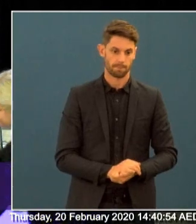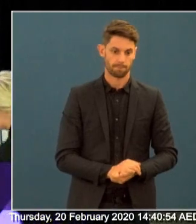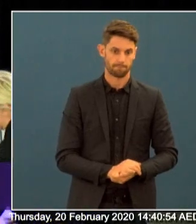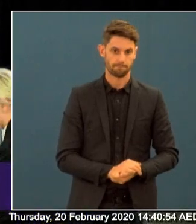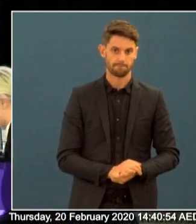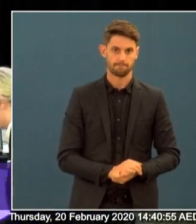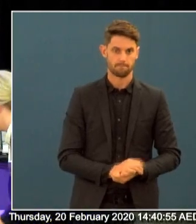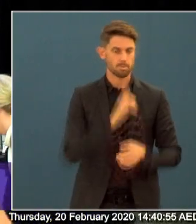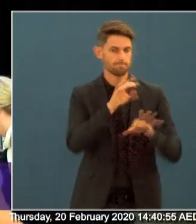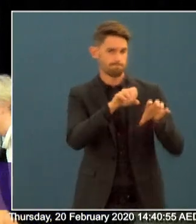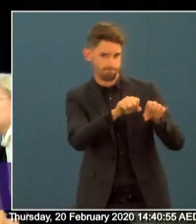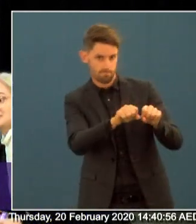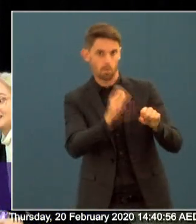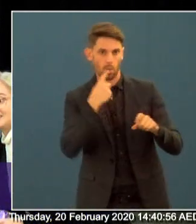We'll just take a moment to reorganise.